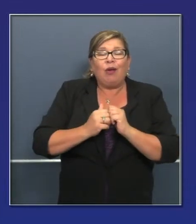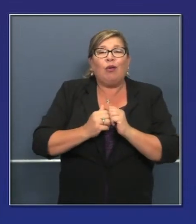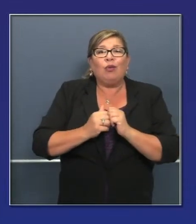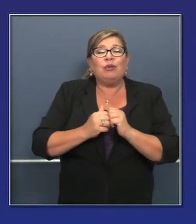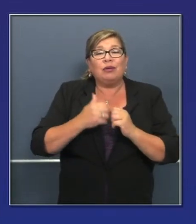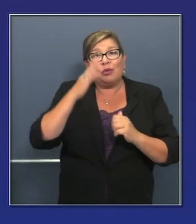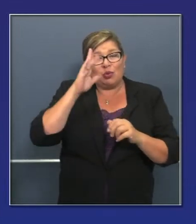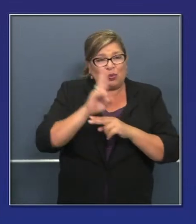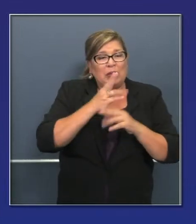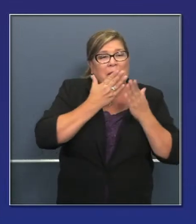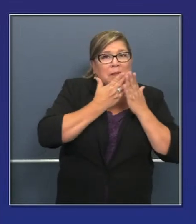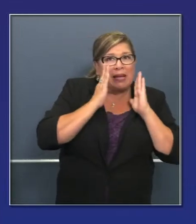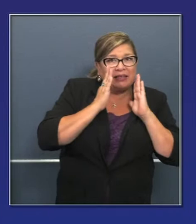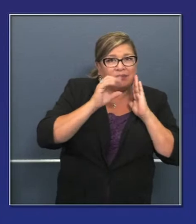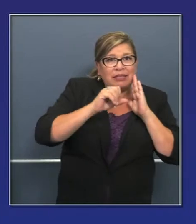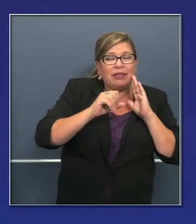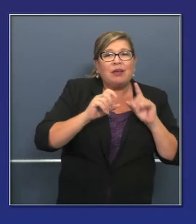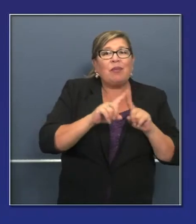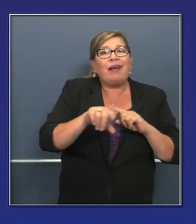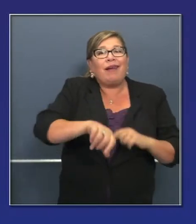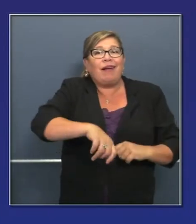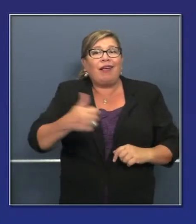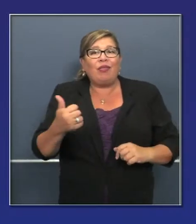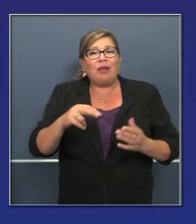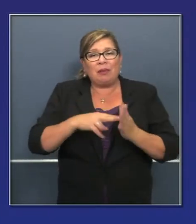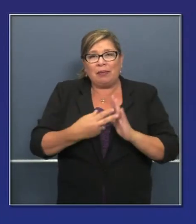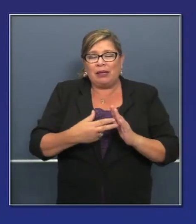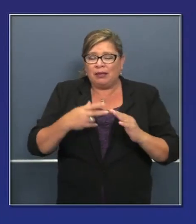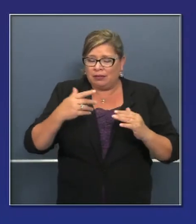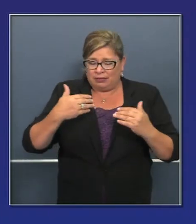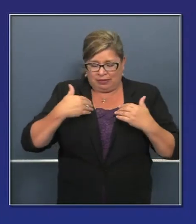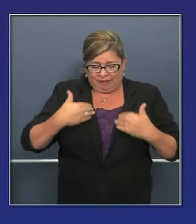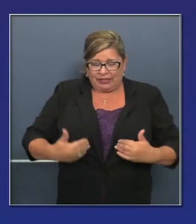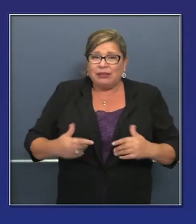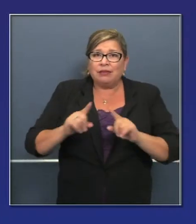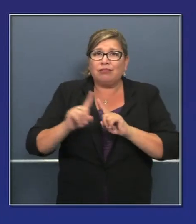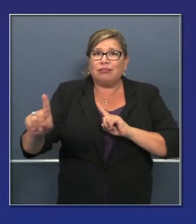interventions obviously it's physically distancing yourself from other six feet we talked about but